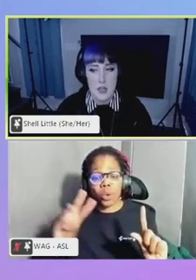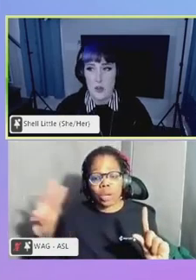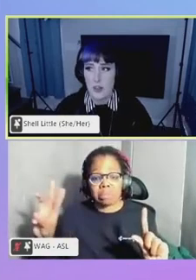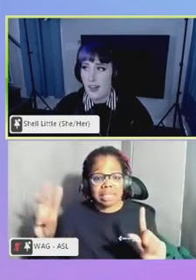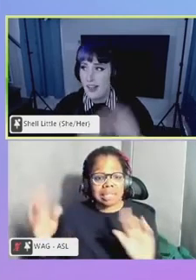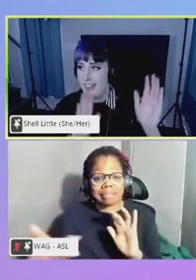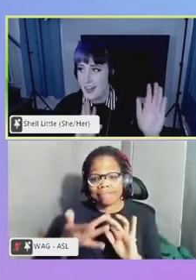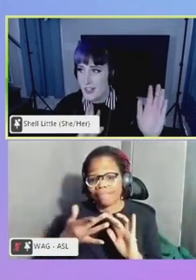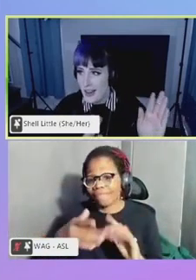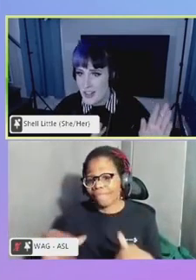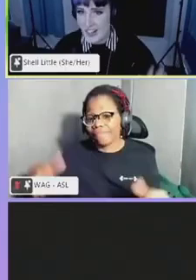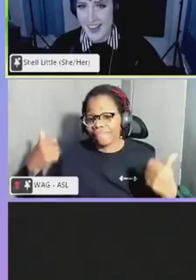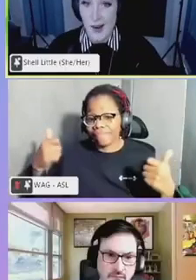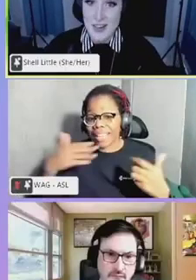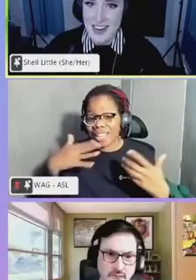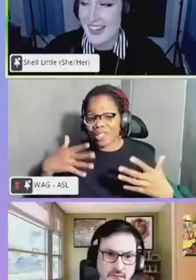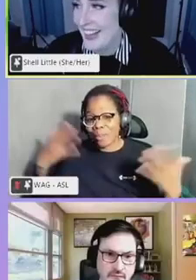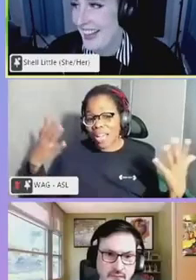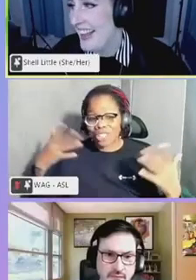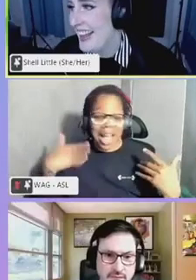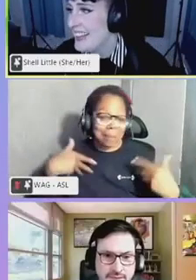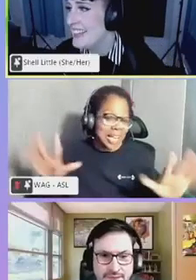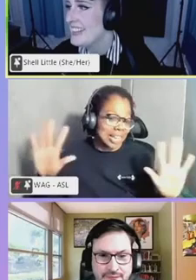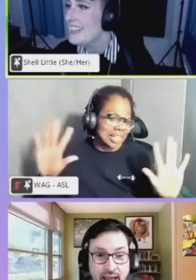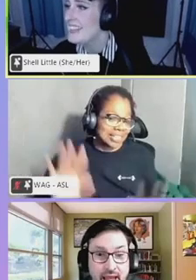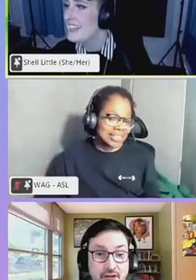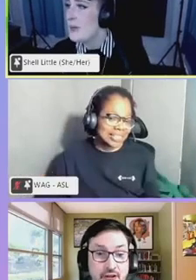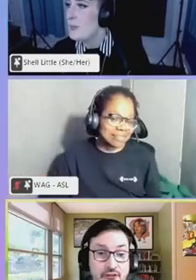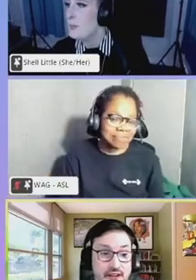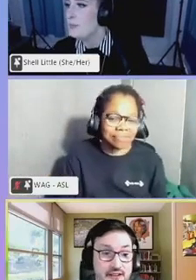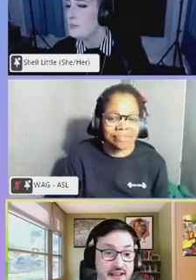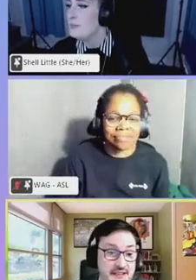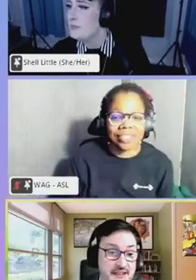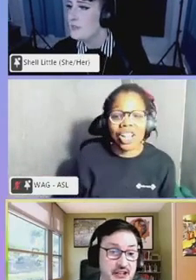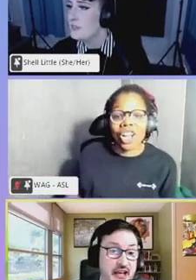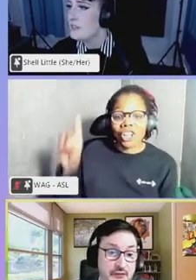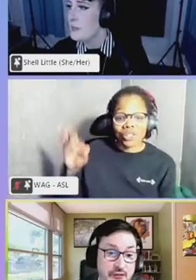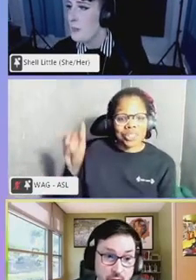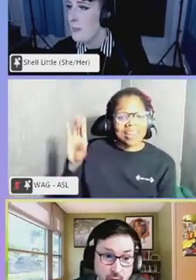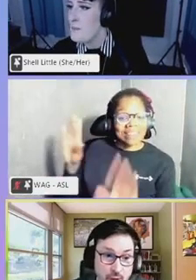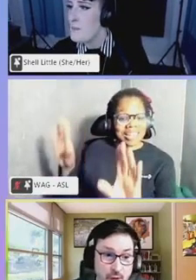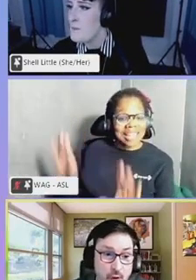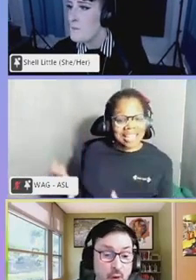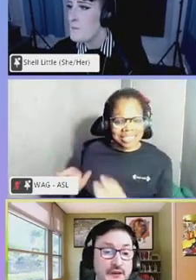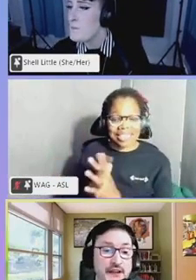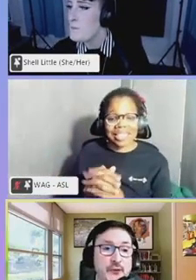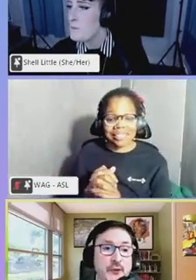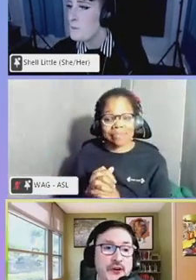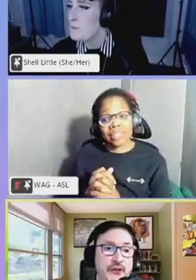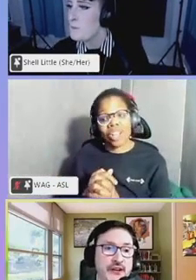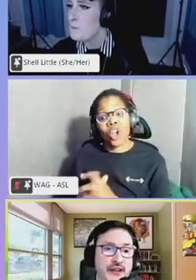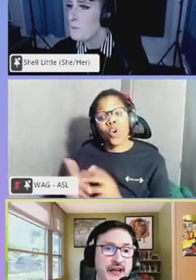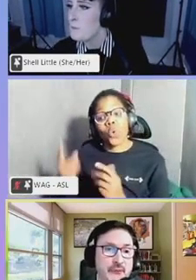Additional resources for everybody. Burnout burnout, the secret to unlocking the stress cycle by